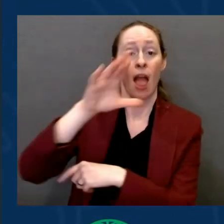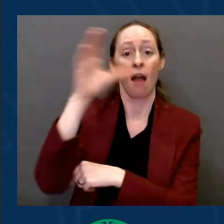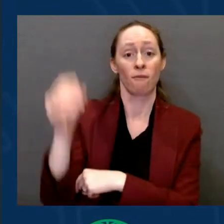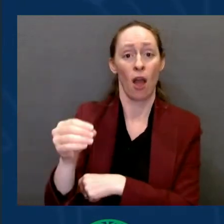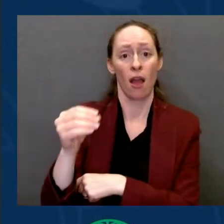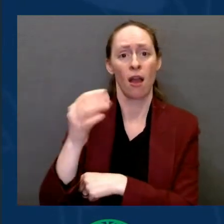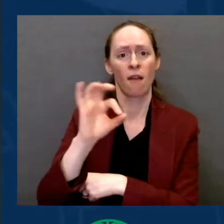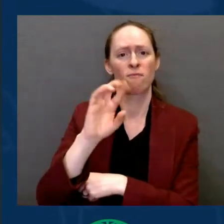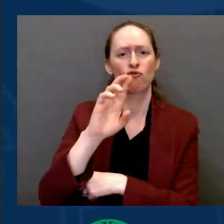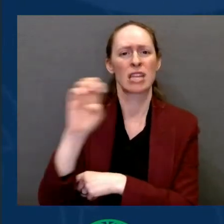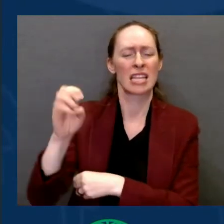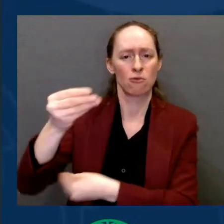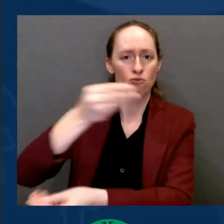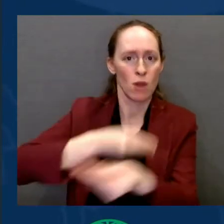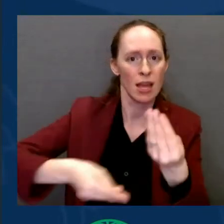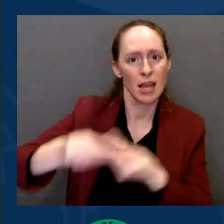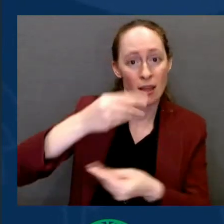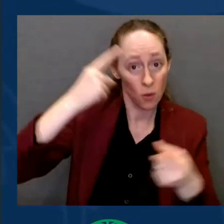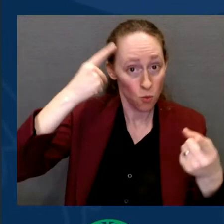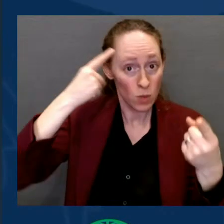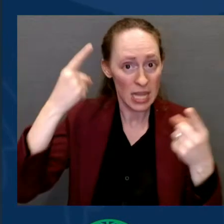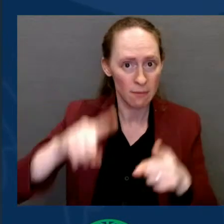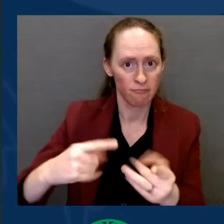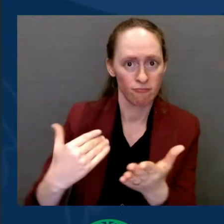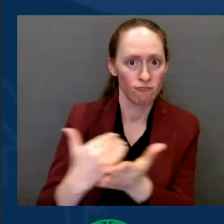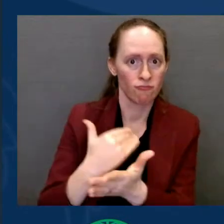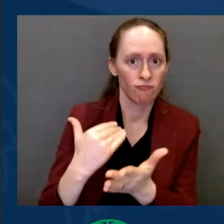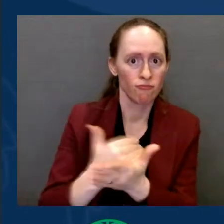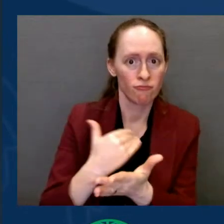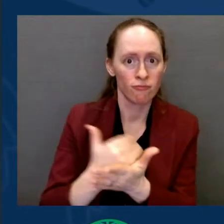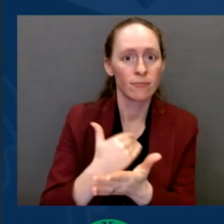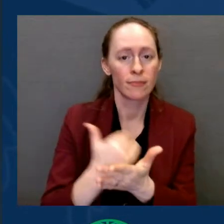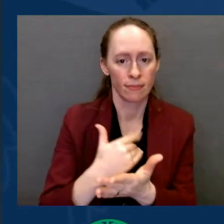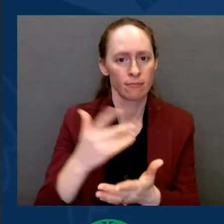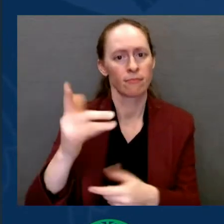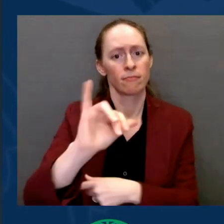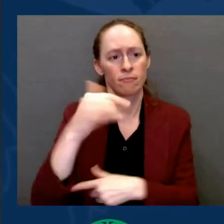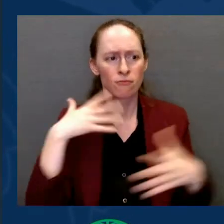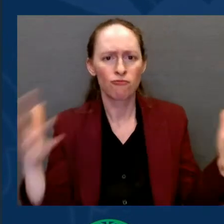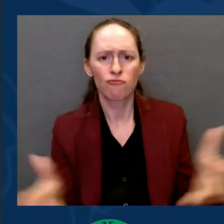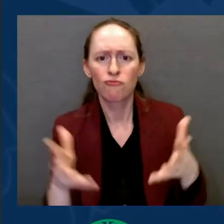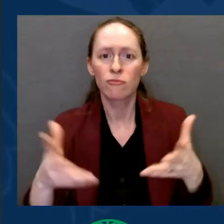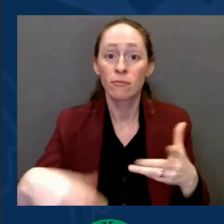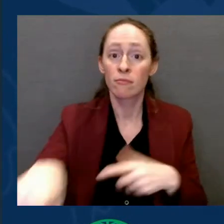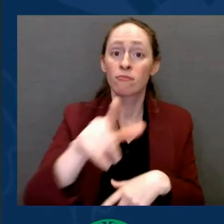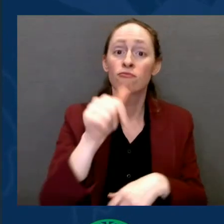to help transform investments into impact. Today, the United States is launching